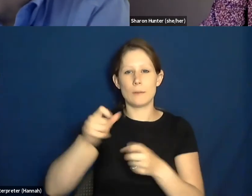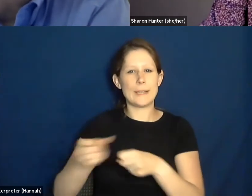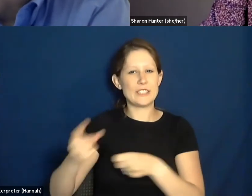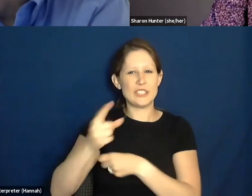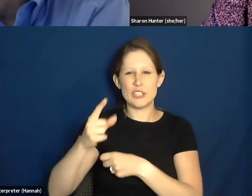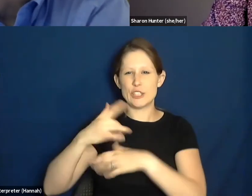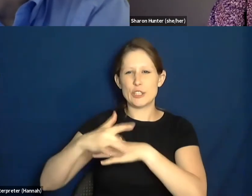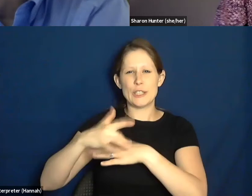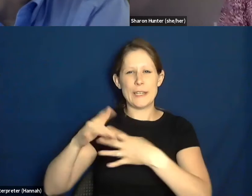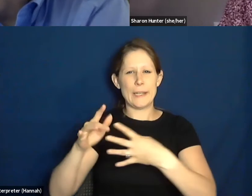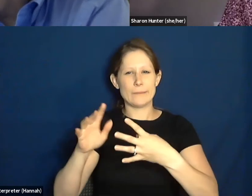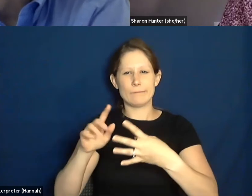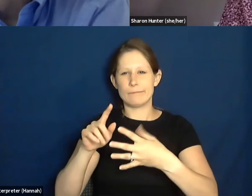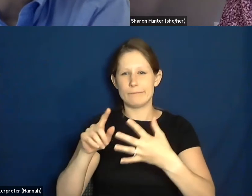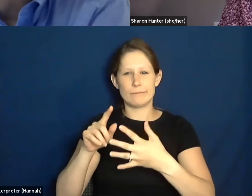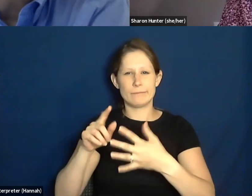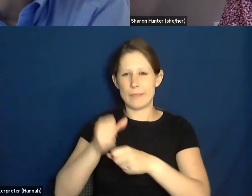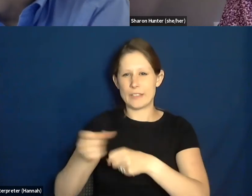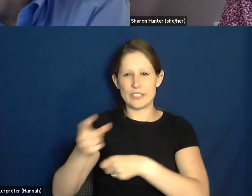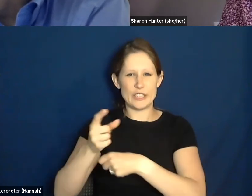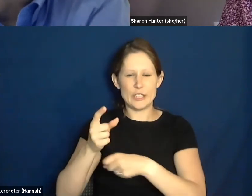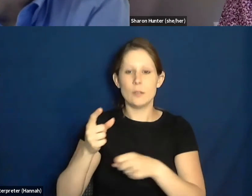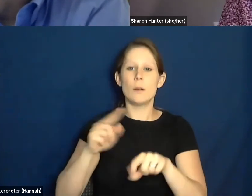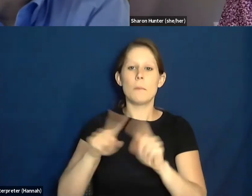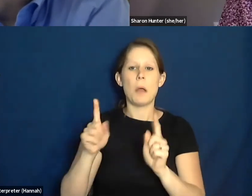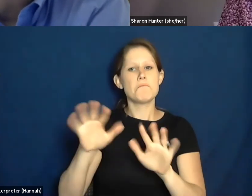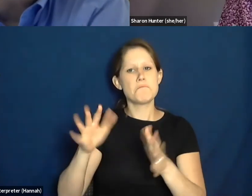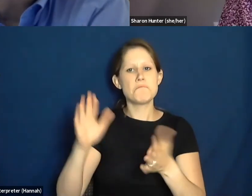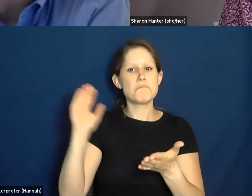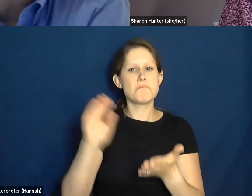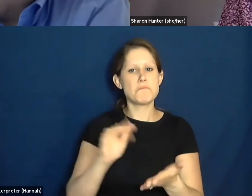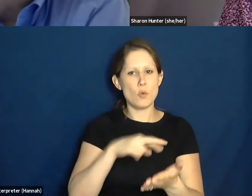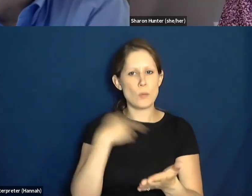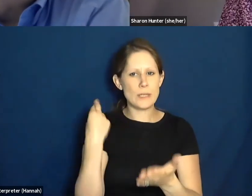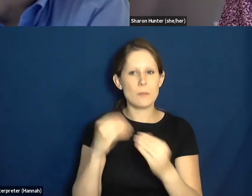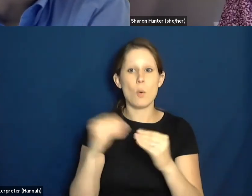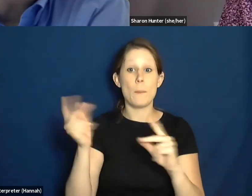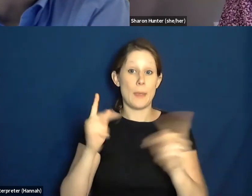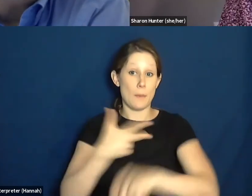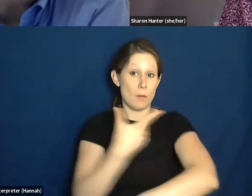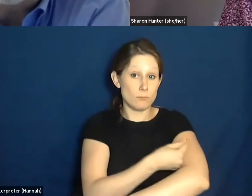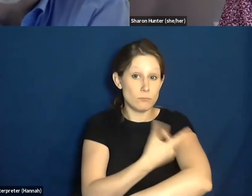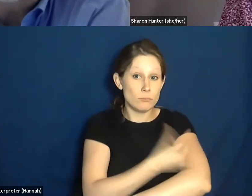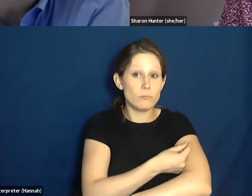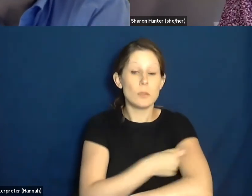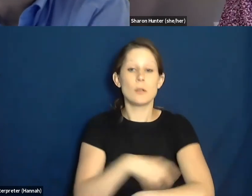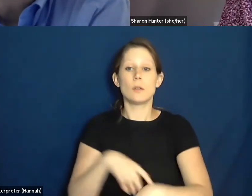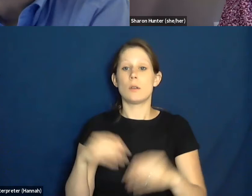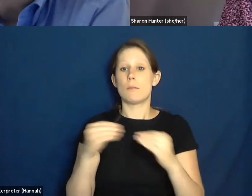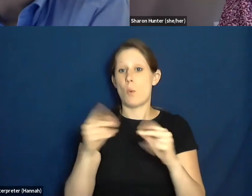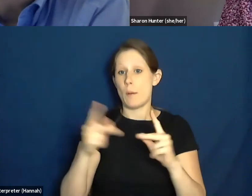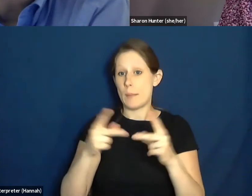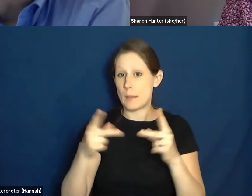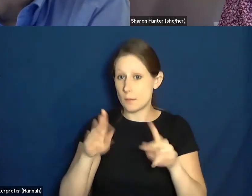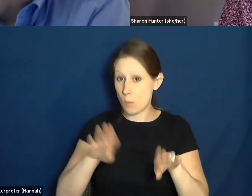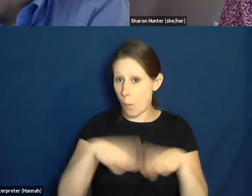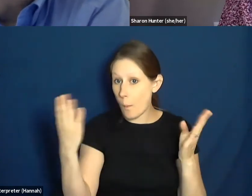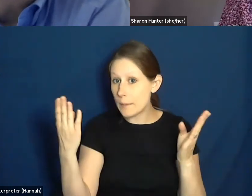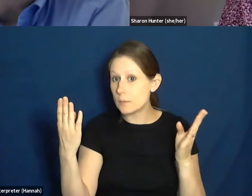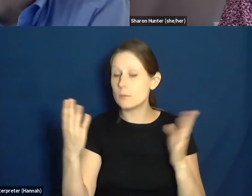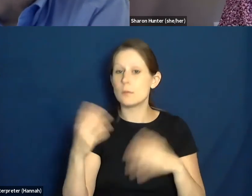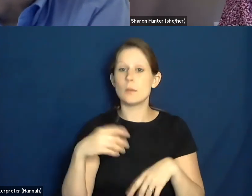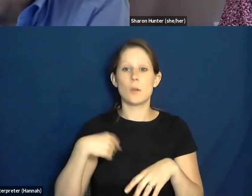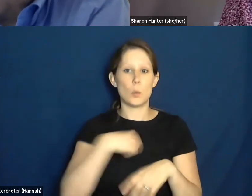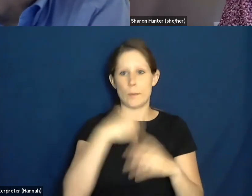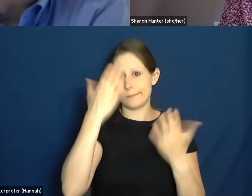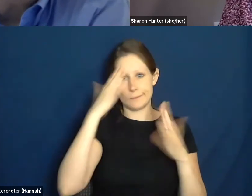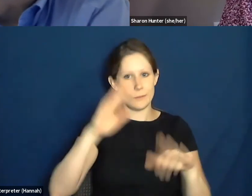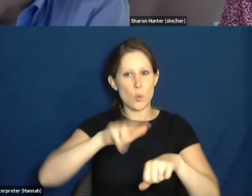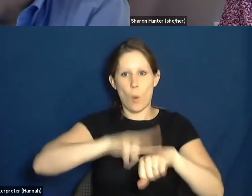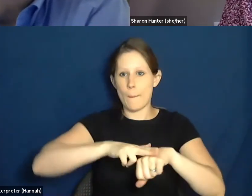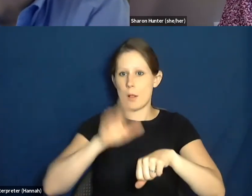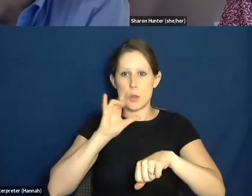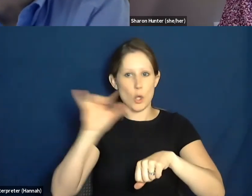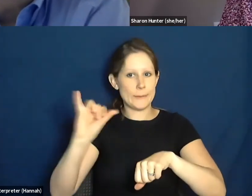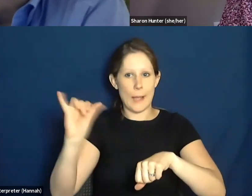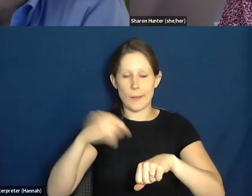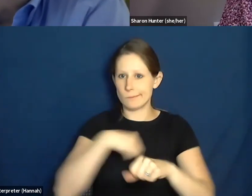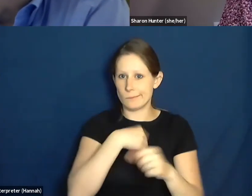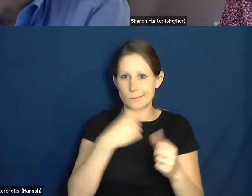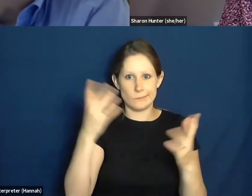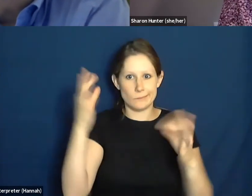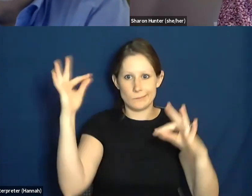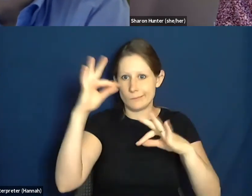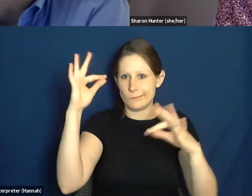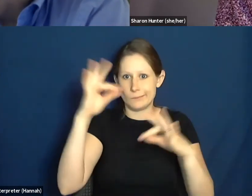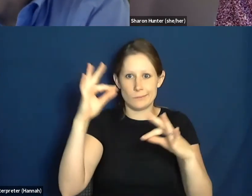but there will be a gradual lessening of risk. We don't know what normal will be, the future,